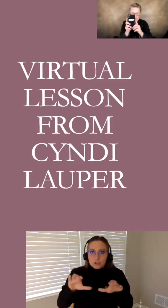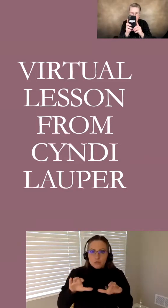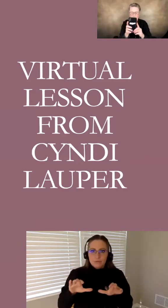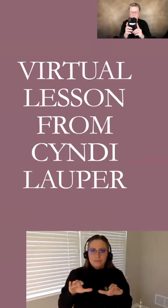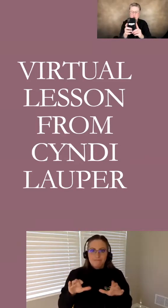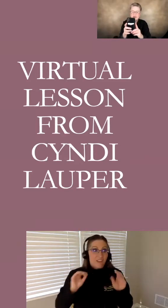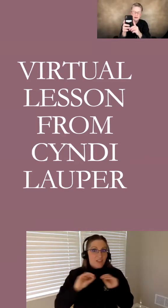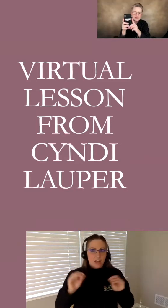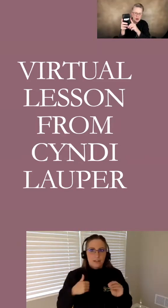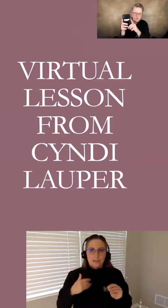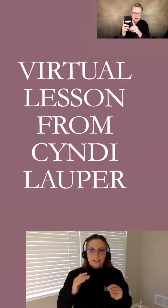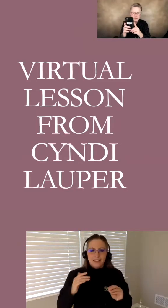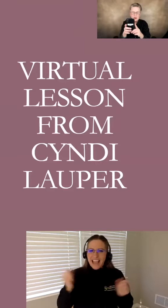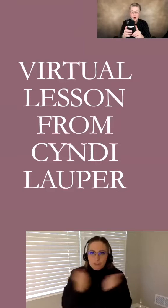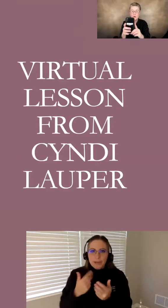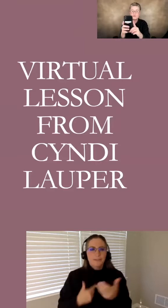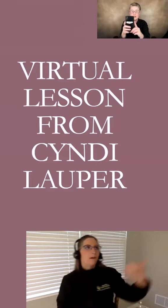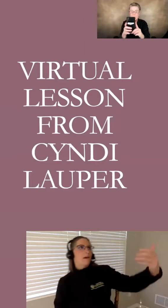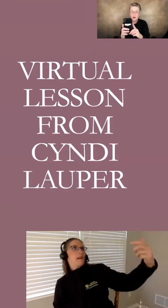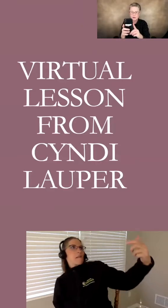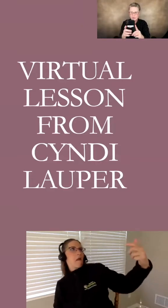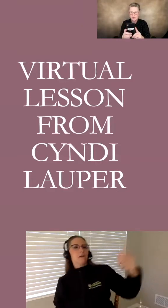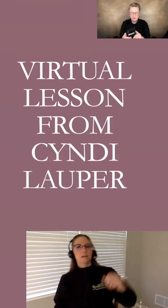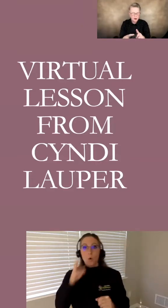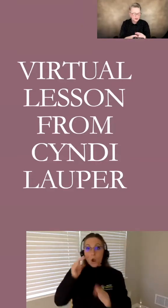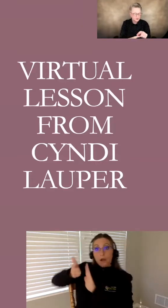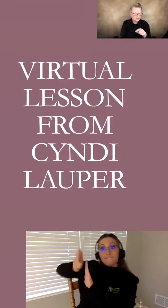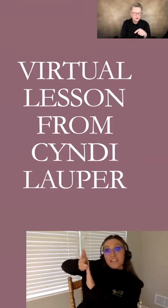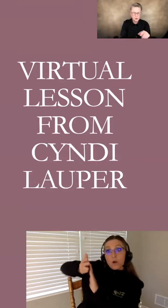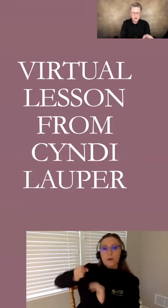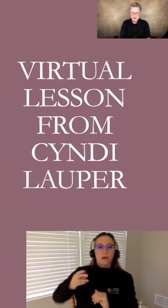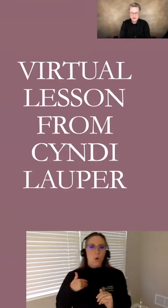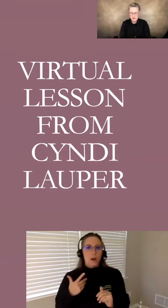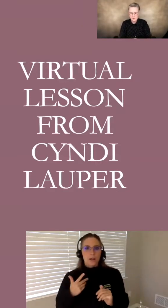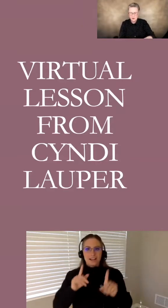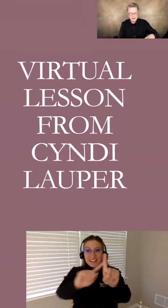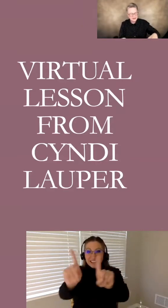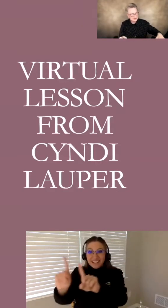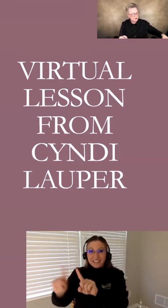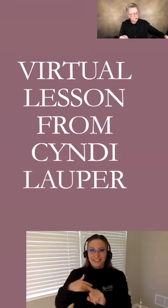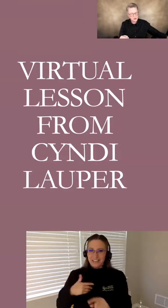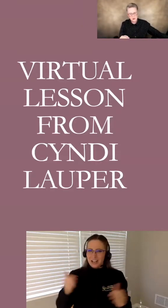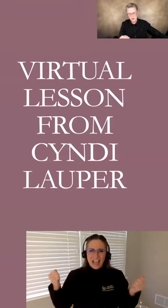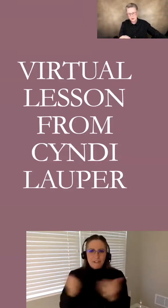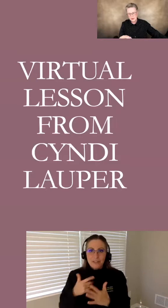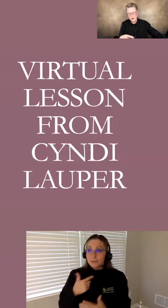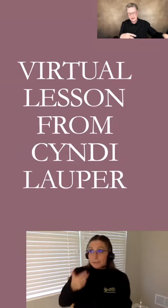phone or we're taking a selfie or videoing right so we're videoing everything that we see or do